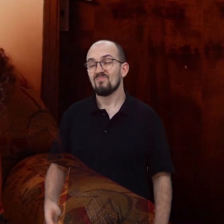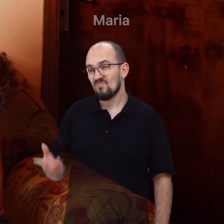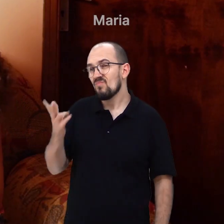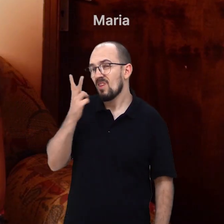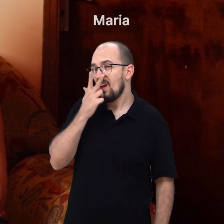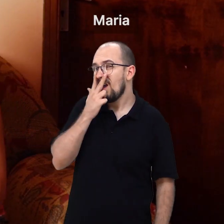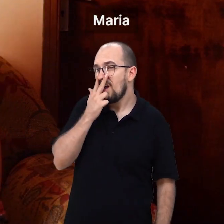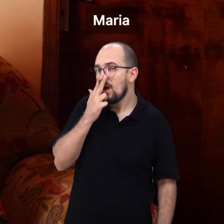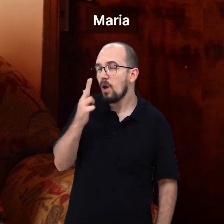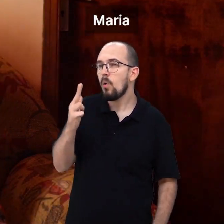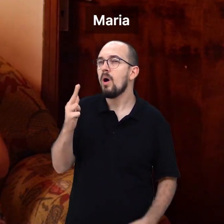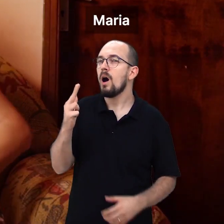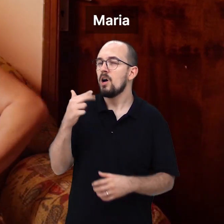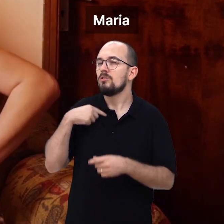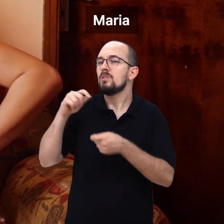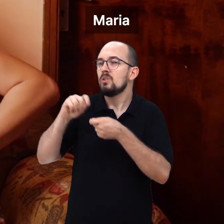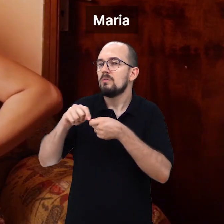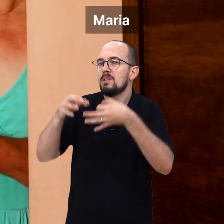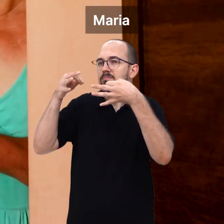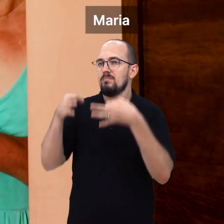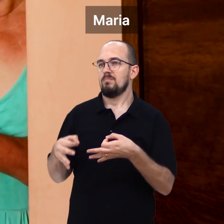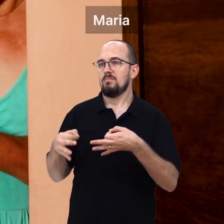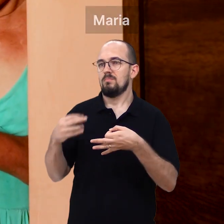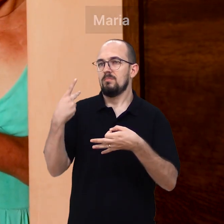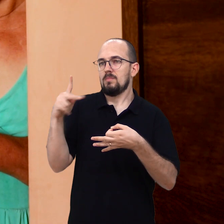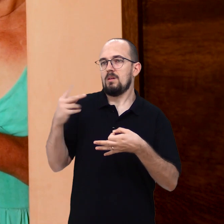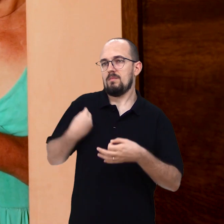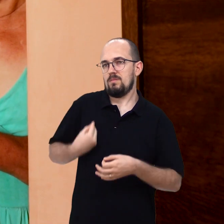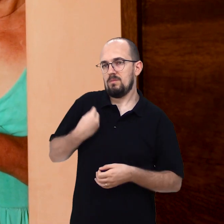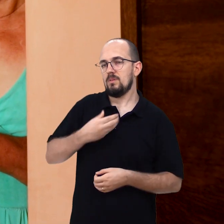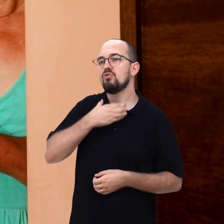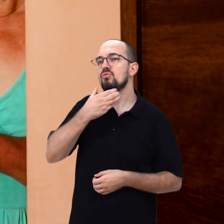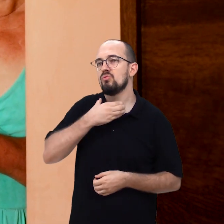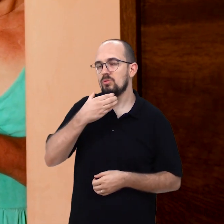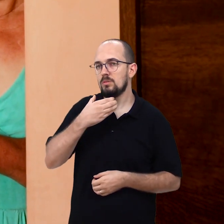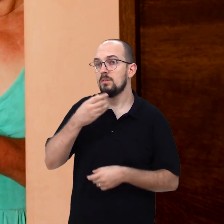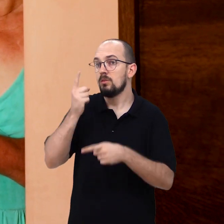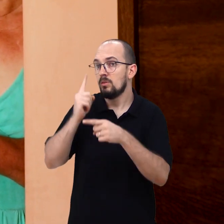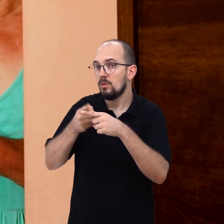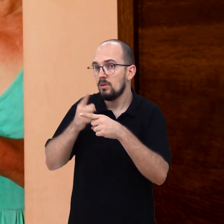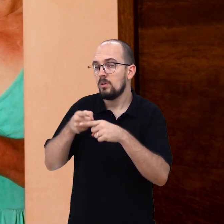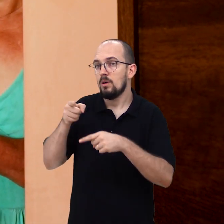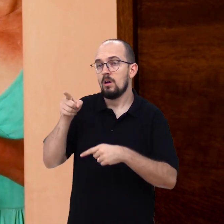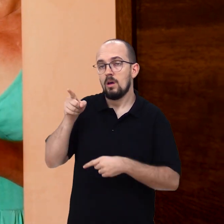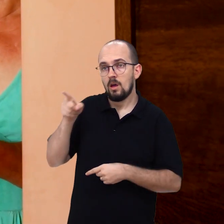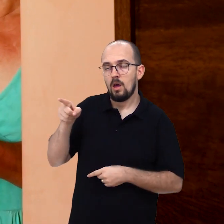[MARIA] And I think this was the best thing I did to him for life. Because, since then...